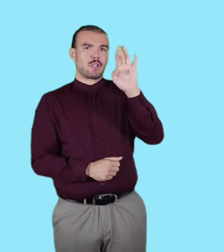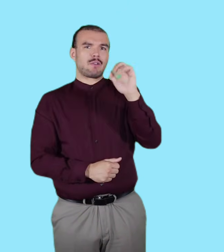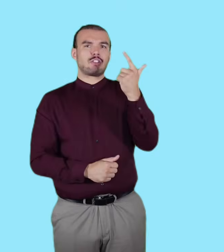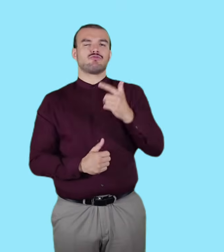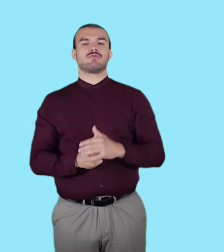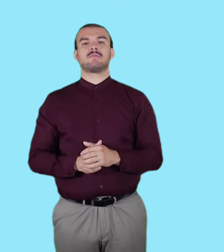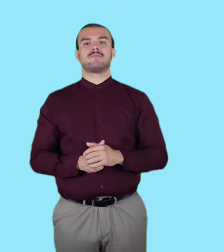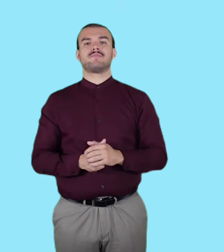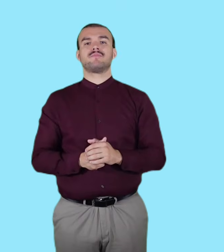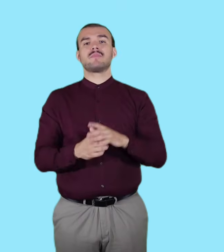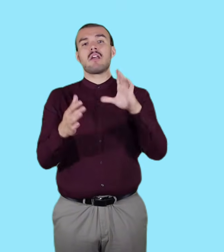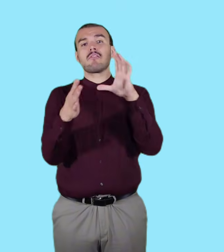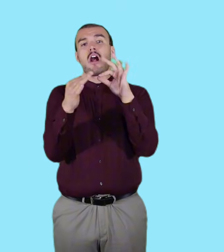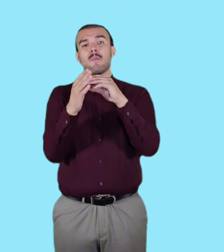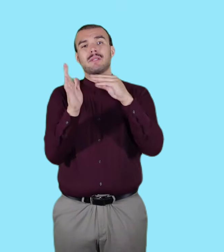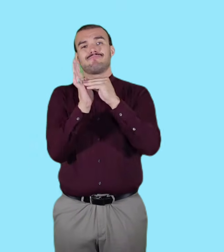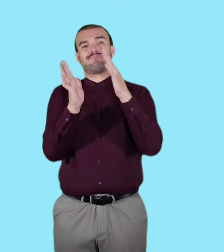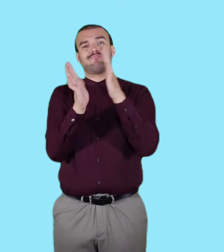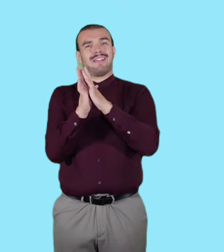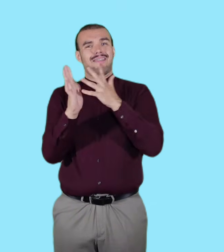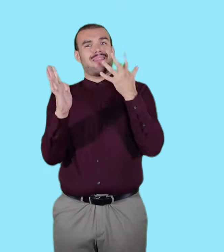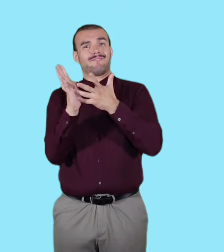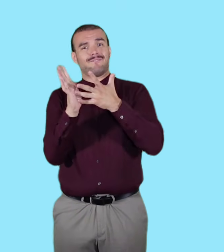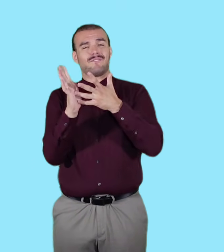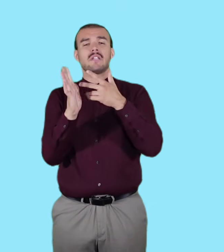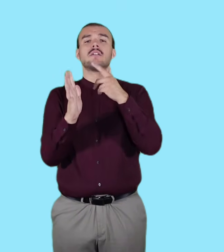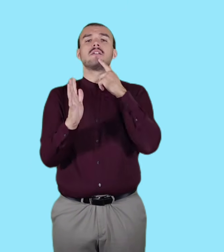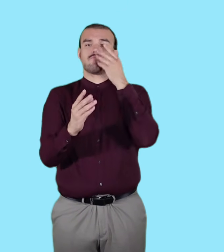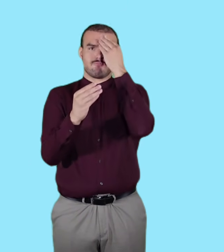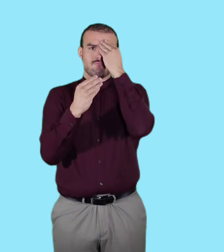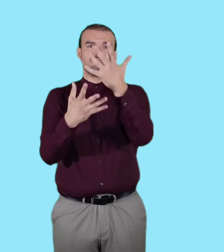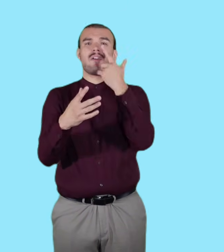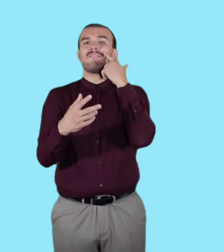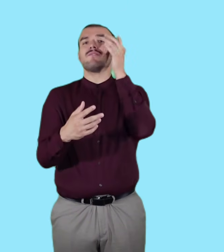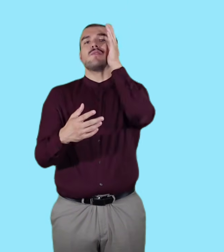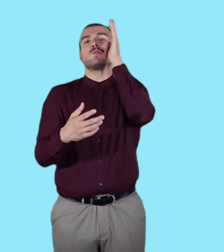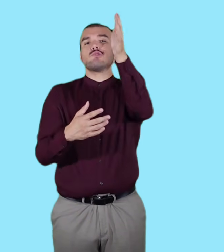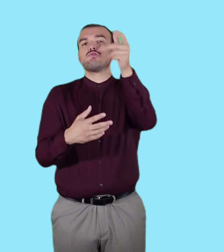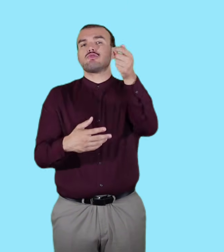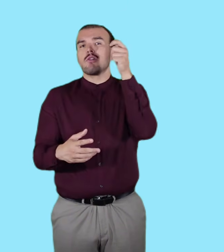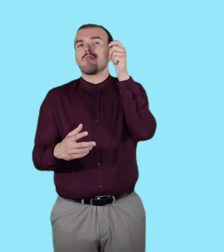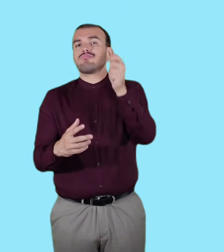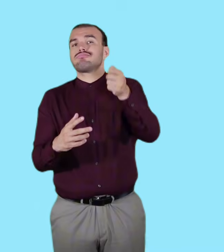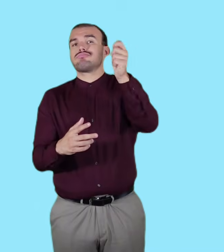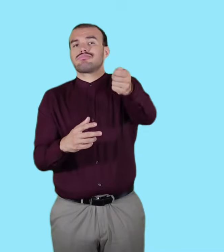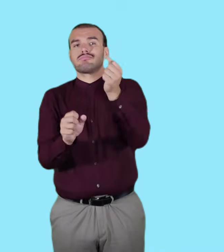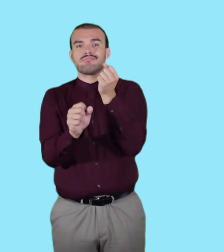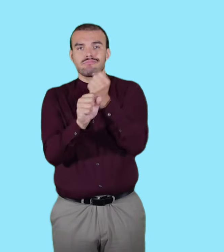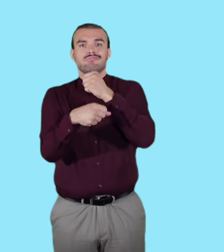Comments left on this regulation may also inform future rulemaking processes.